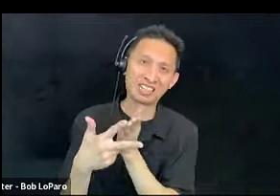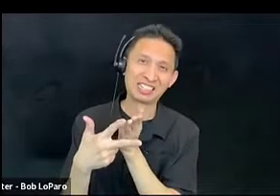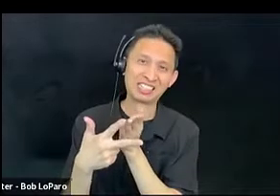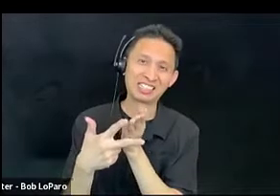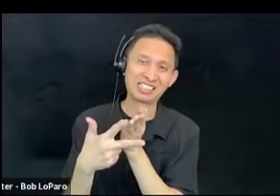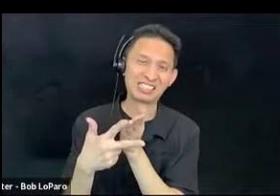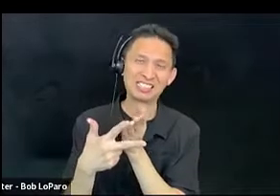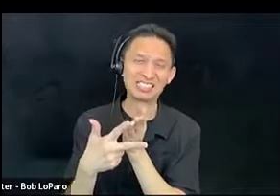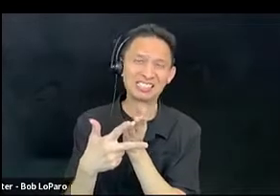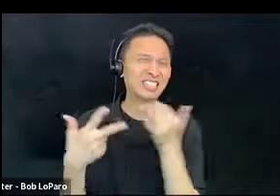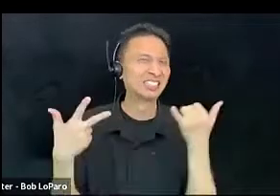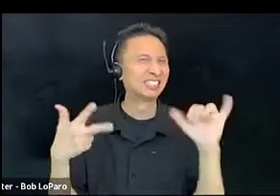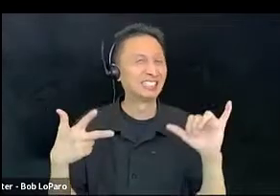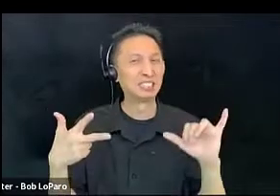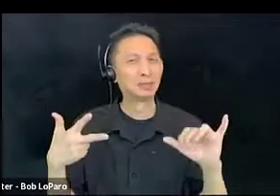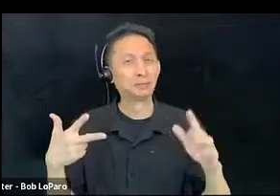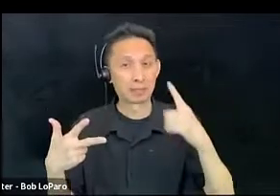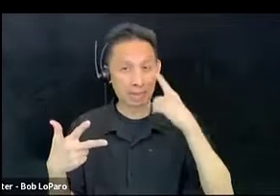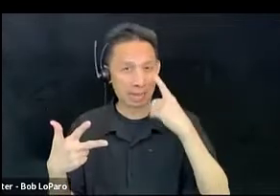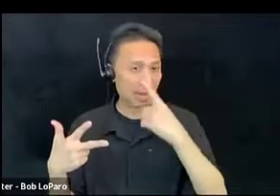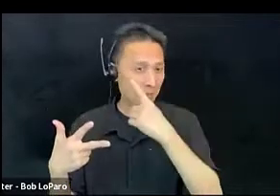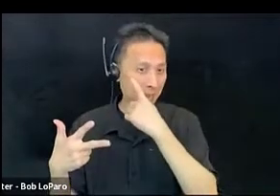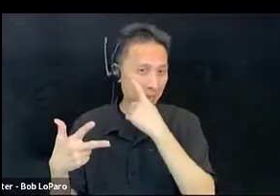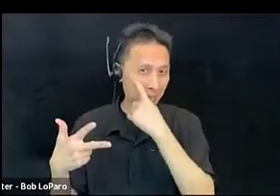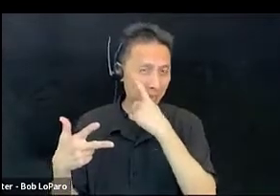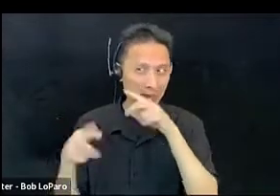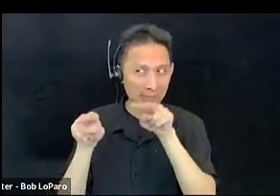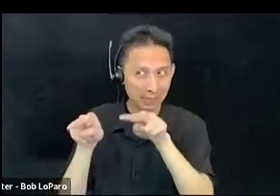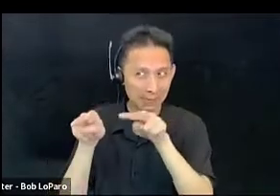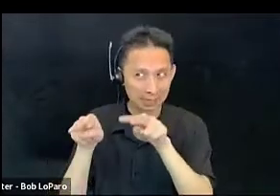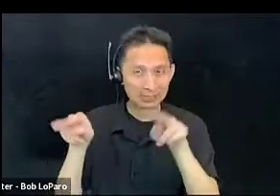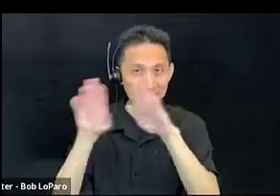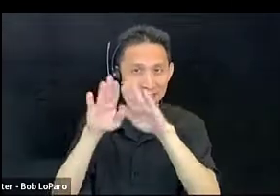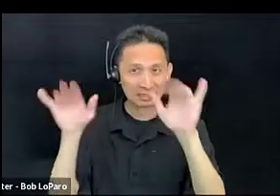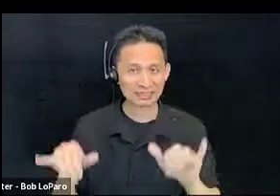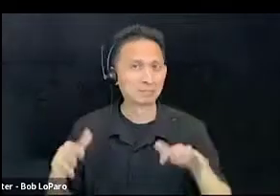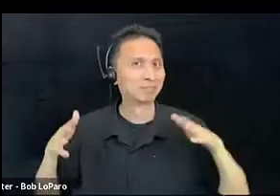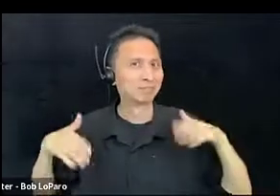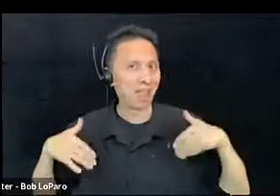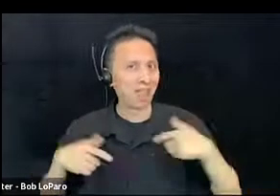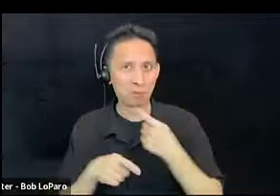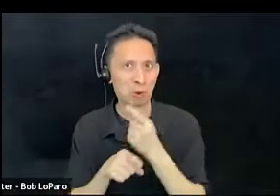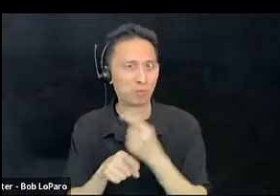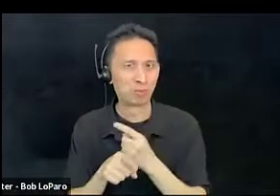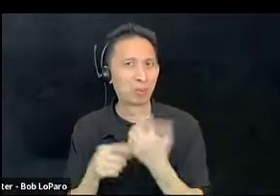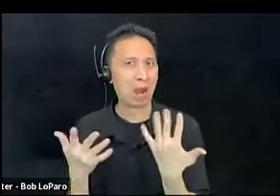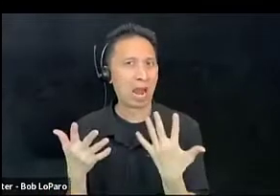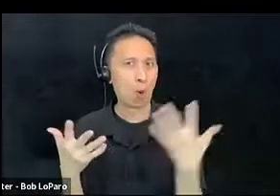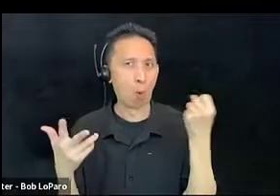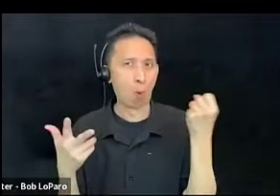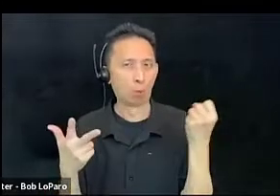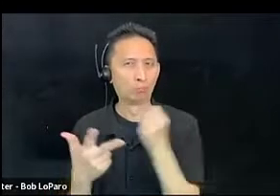they still might not be appropriate for an eye gaze system. So that would be communication